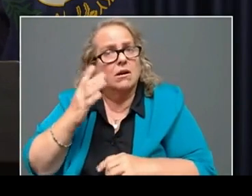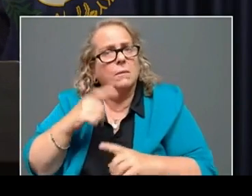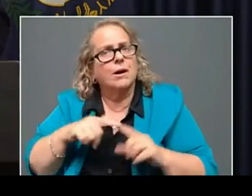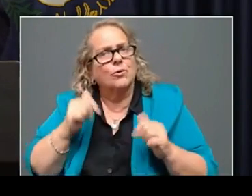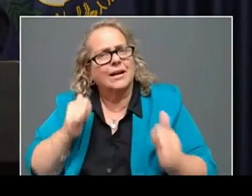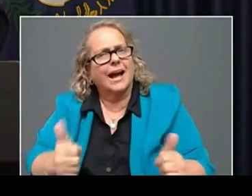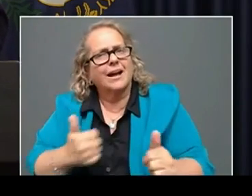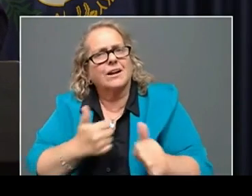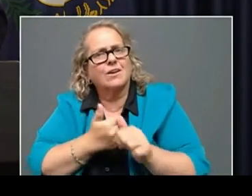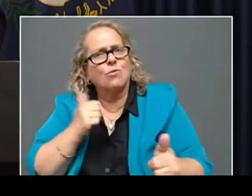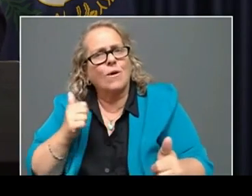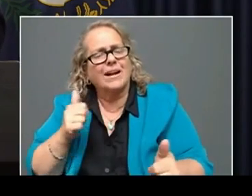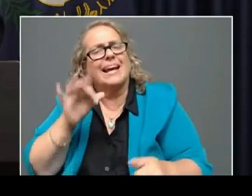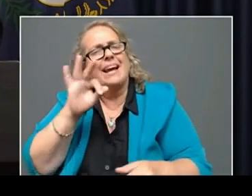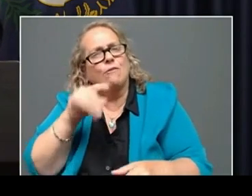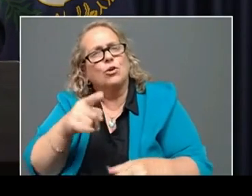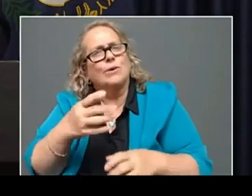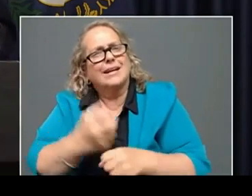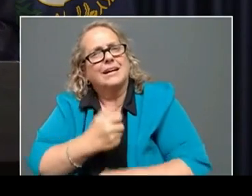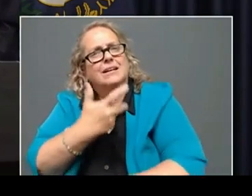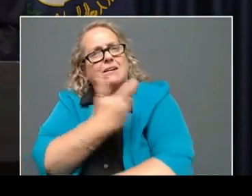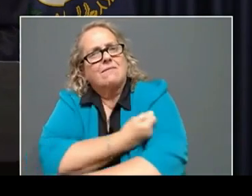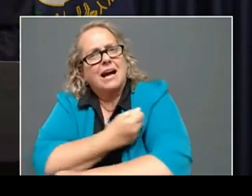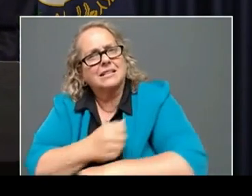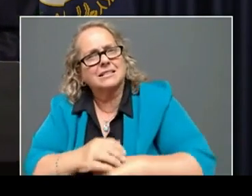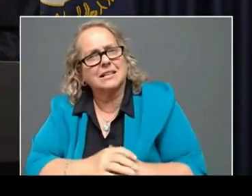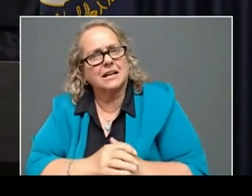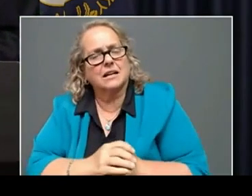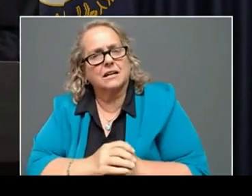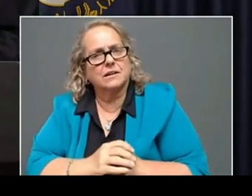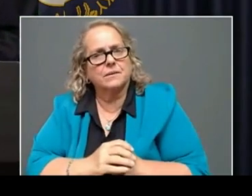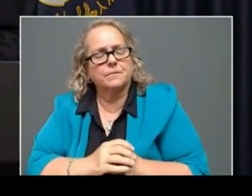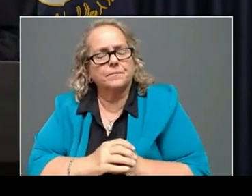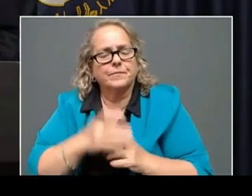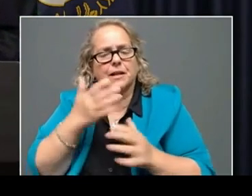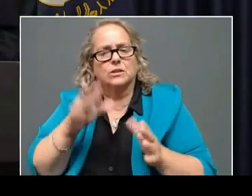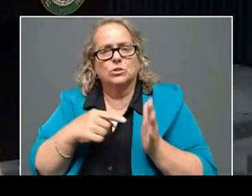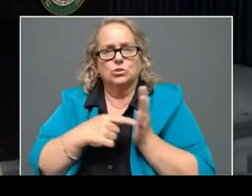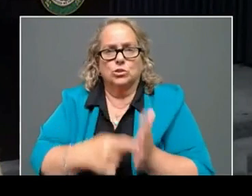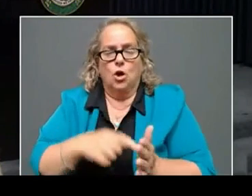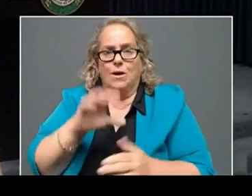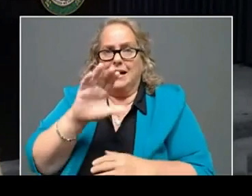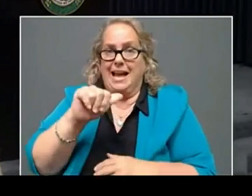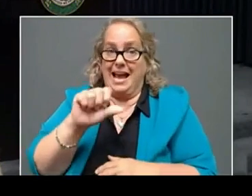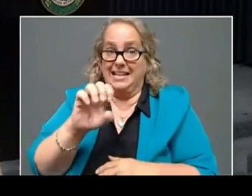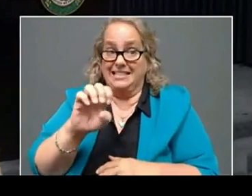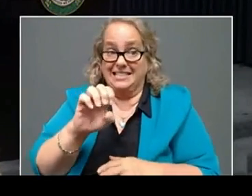vaccinated. Um Let's show case incident rates among vaccinated versus